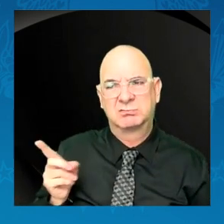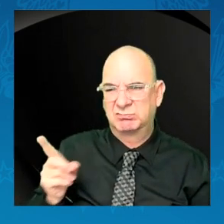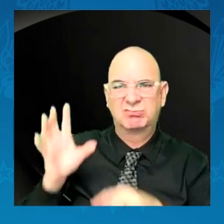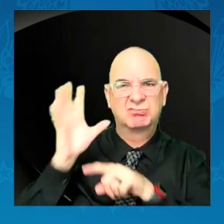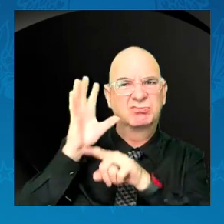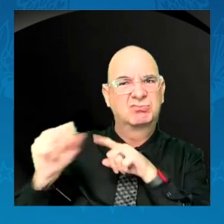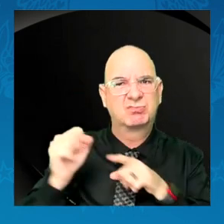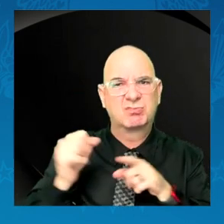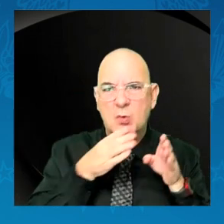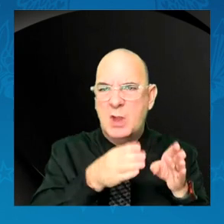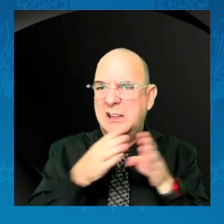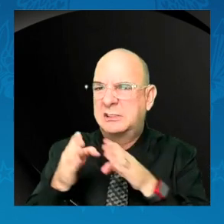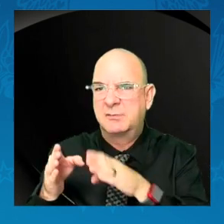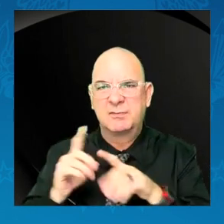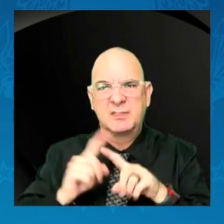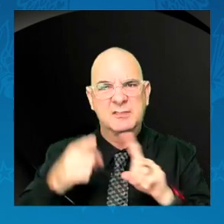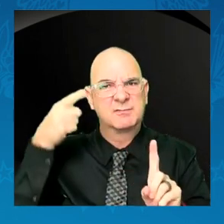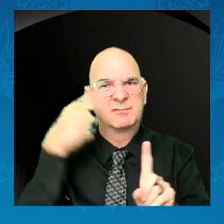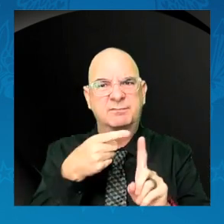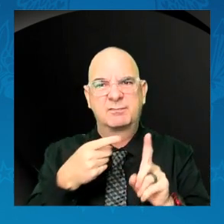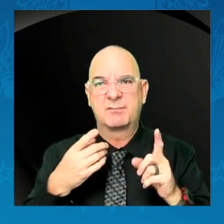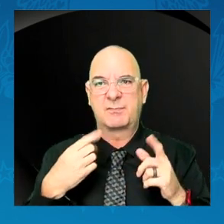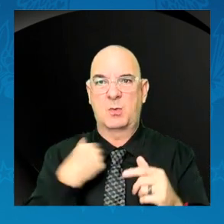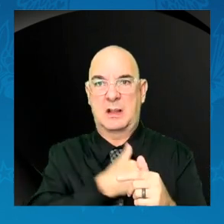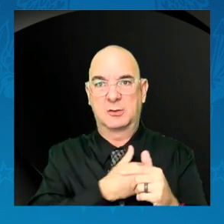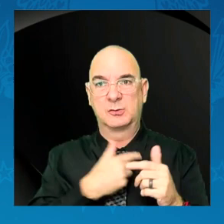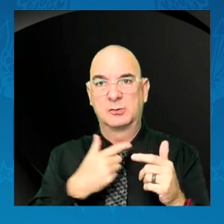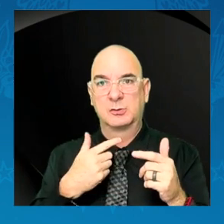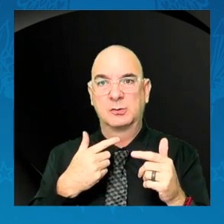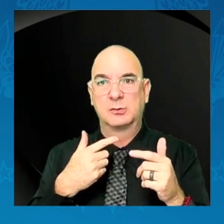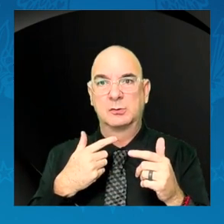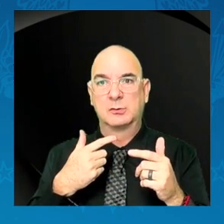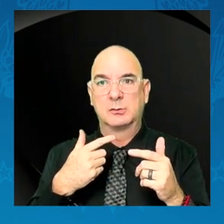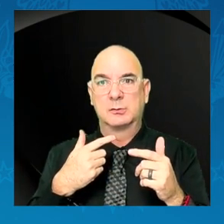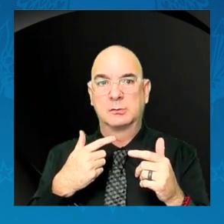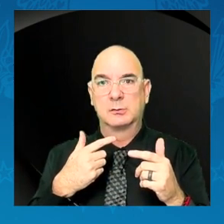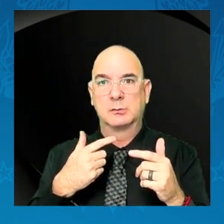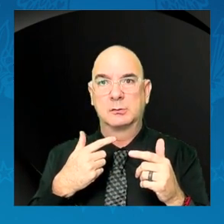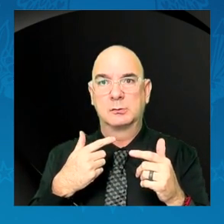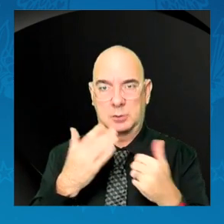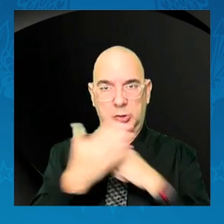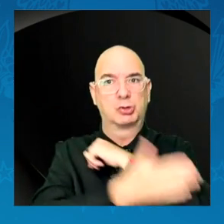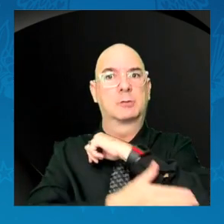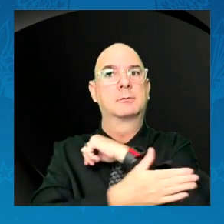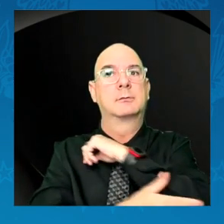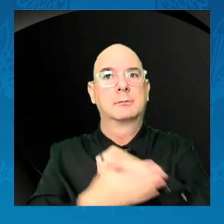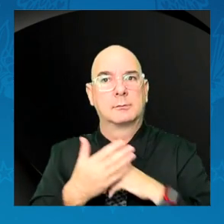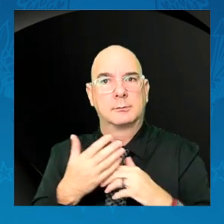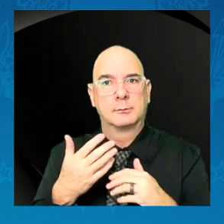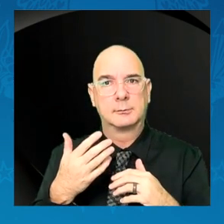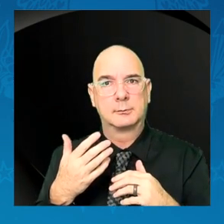and in service of our national security. Can you talk a. It about the significance of a STEM education